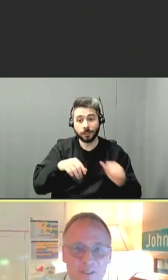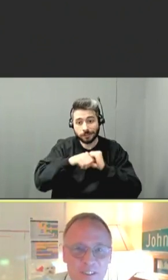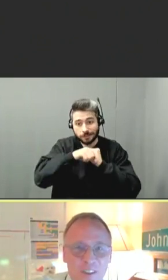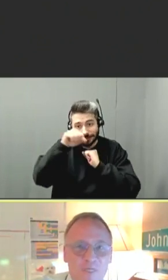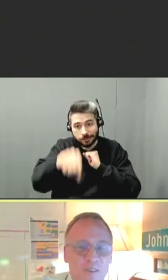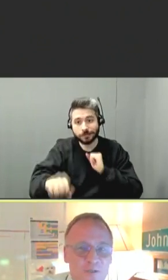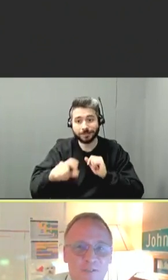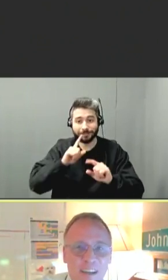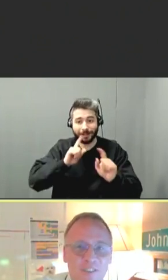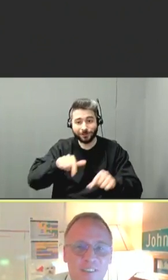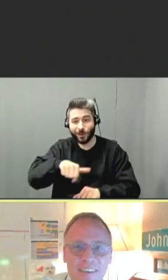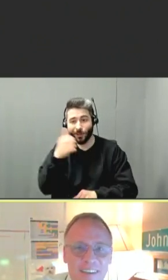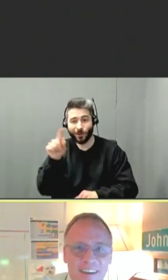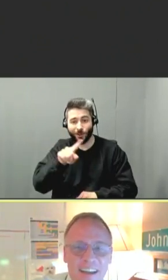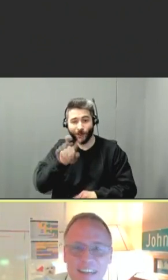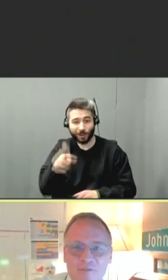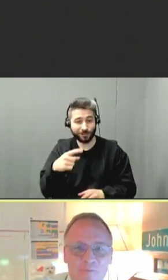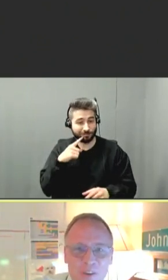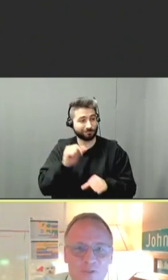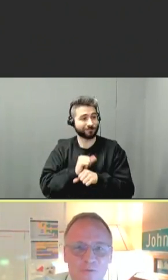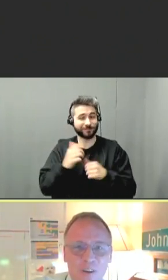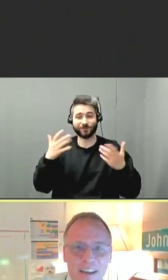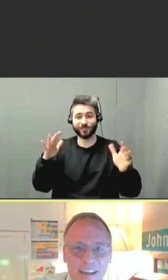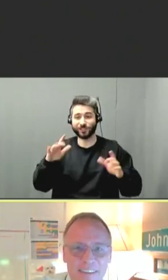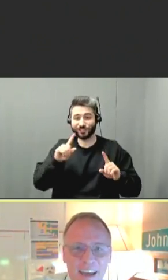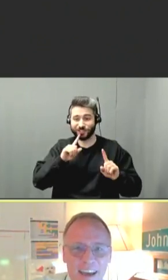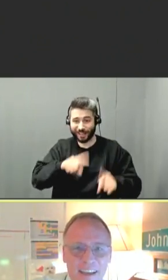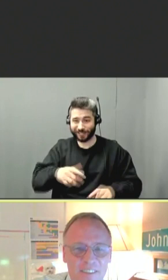to these other ones, you've actually answered much of what I had to ask.